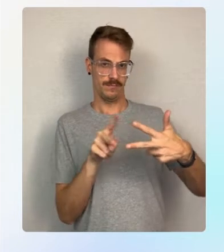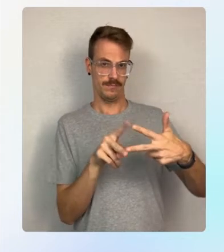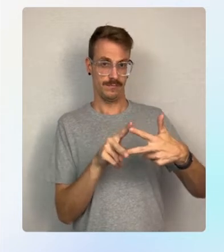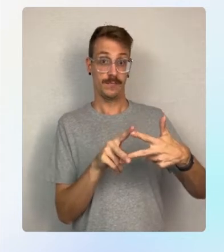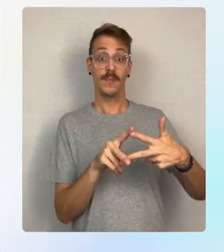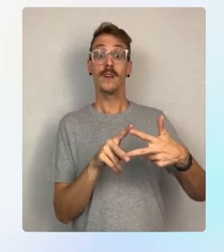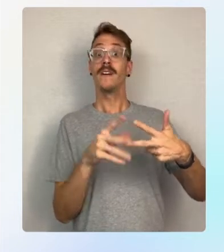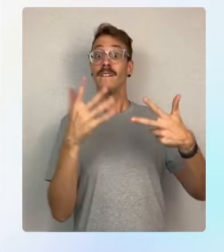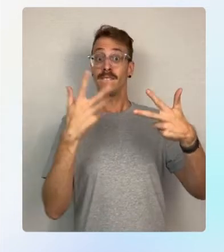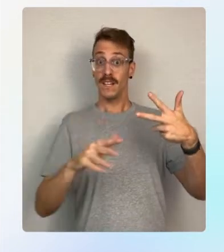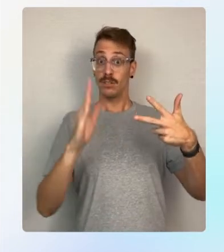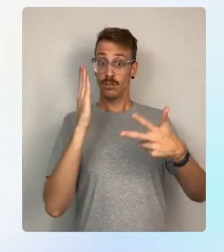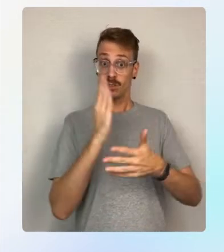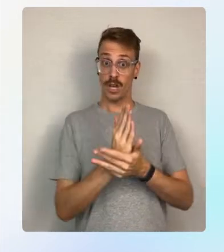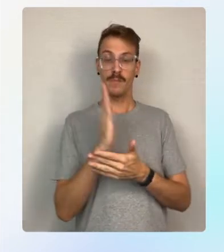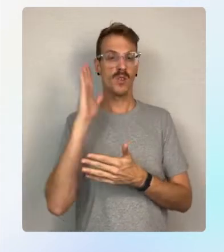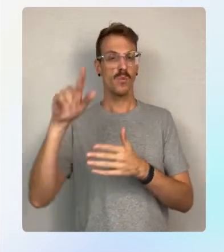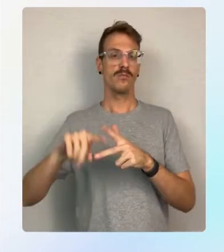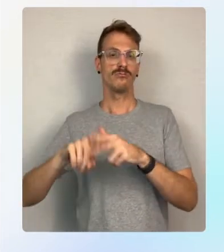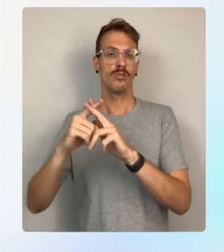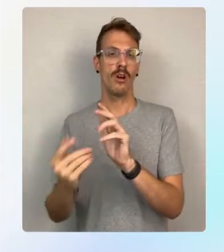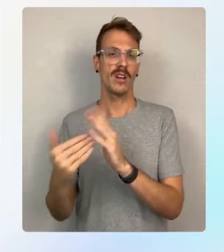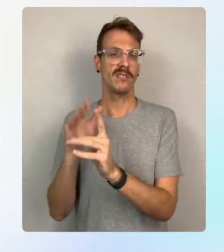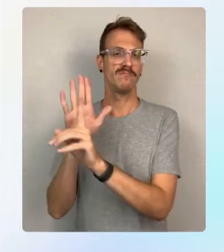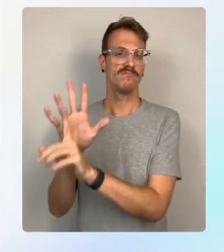When a system service is stopped, it'll restart on its own.